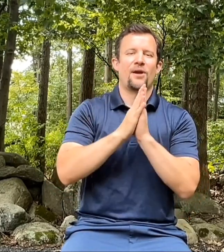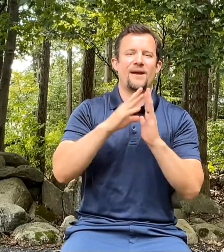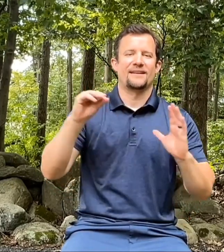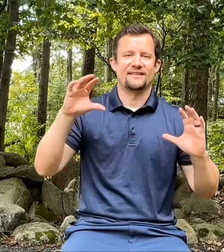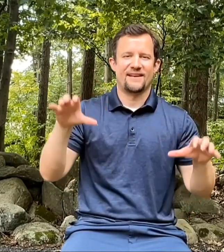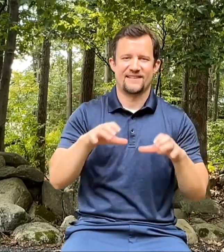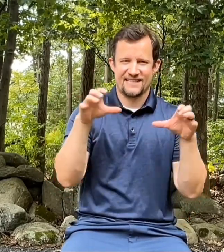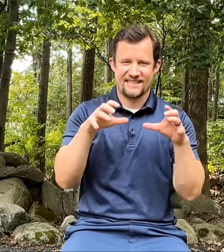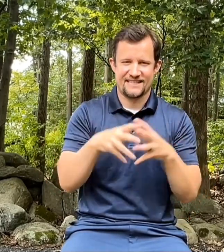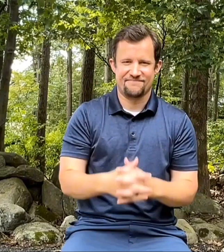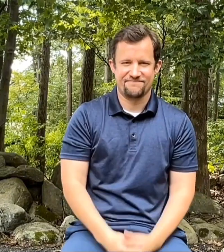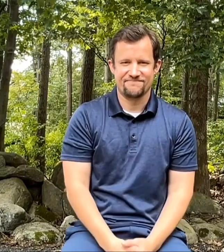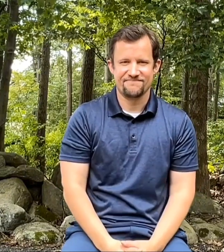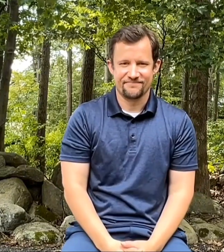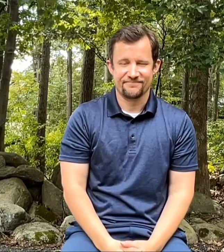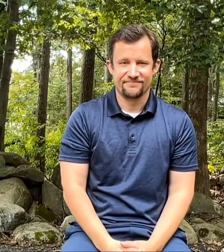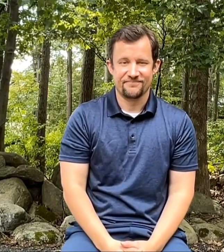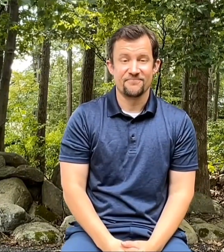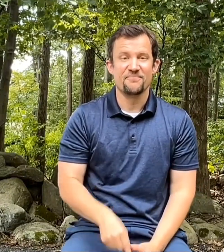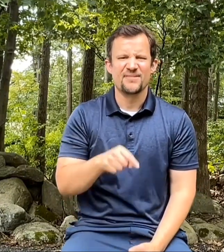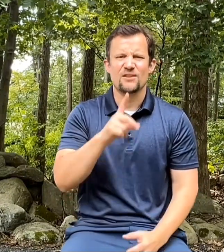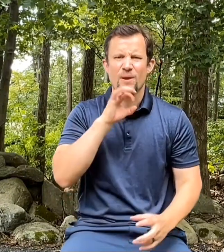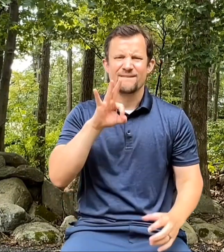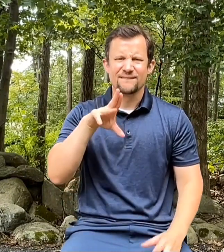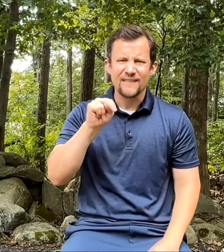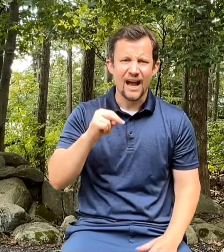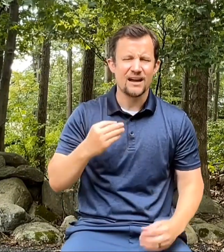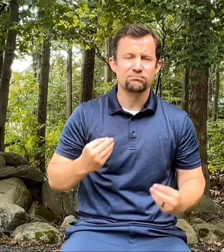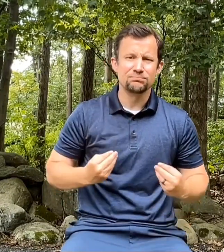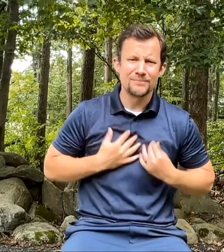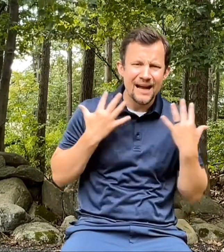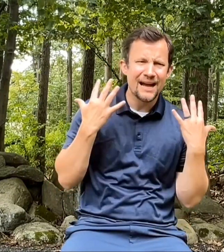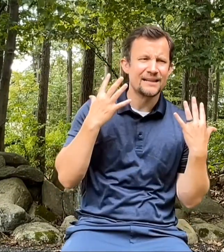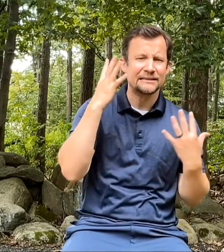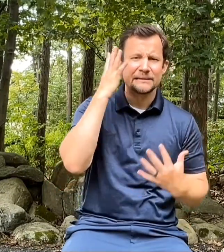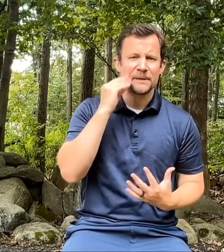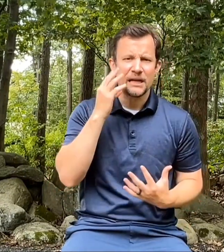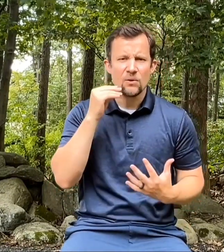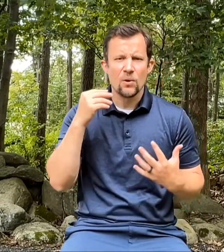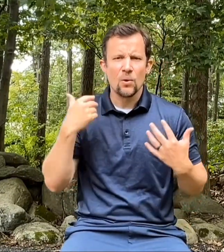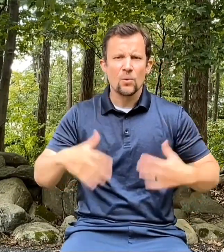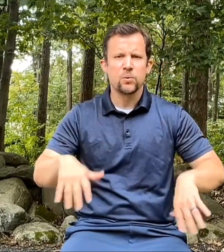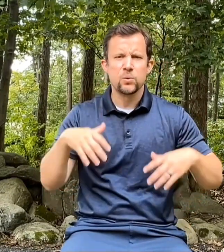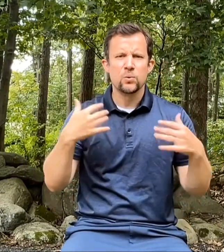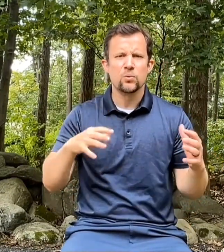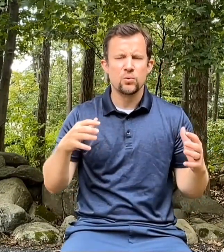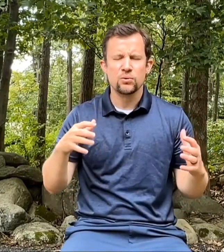Prayer and Action. It was really a fun and inspiring